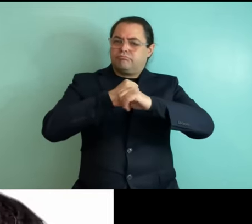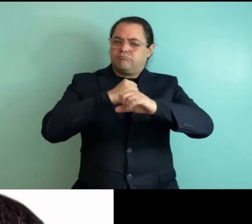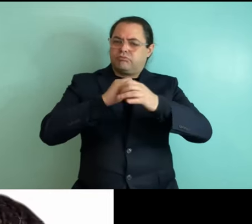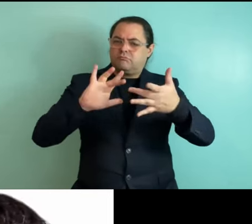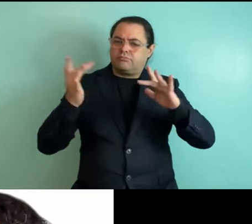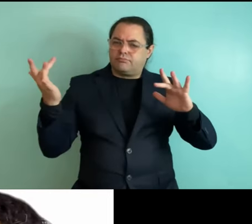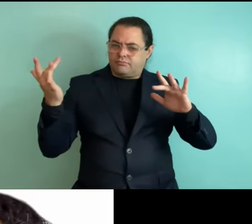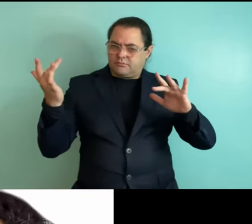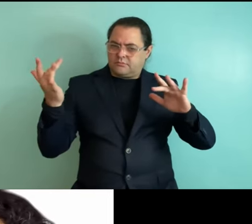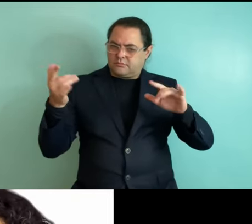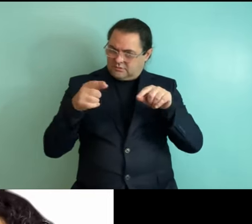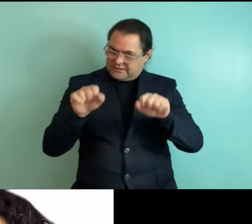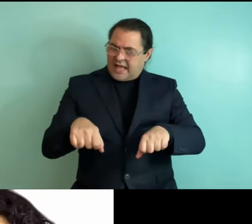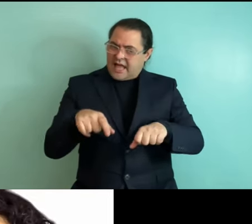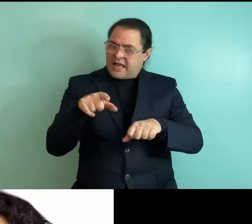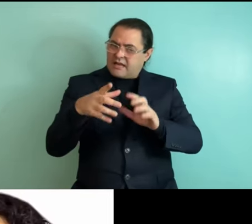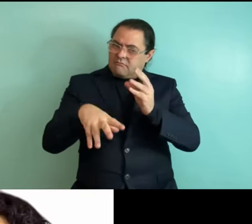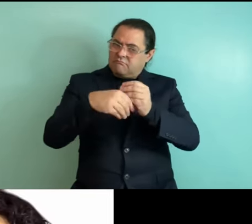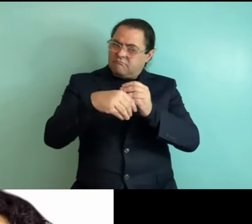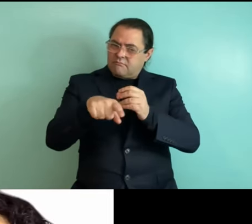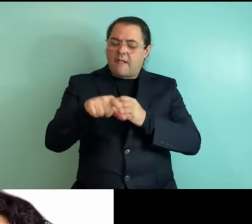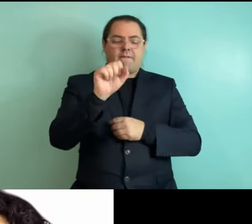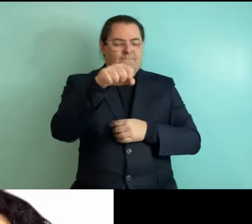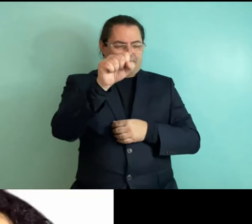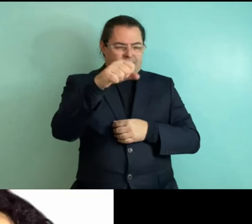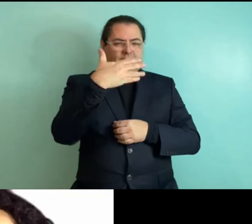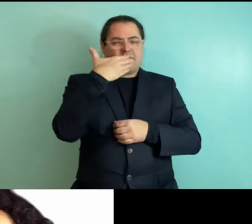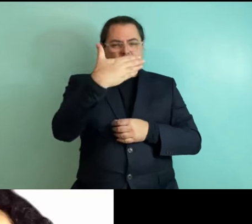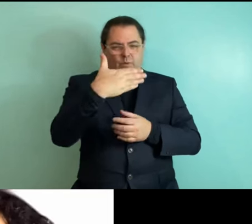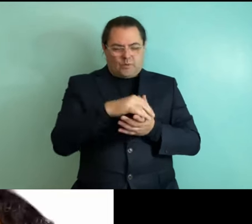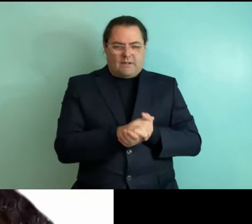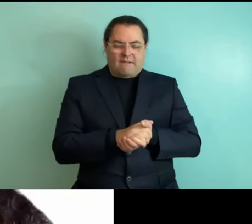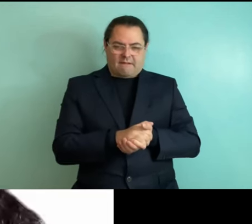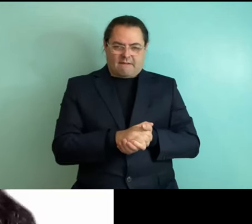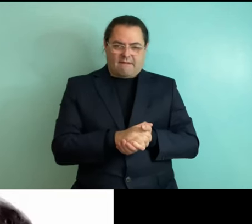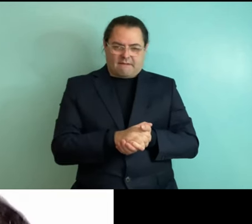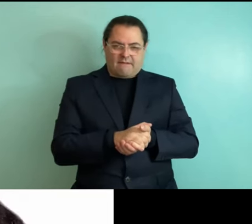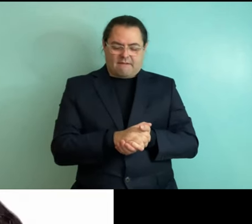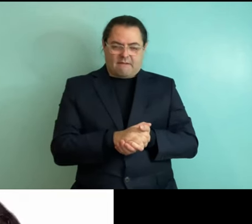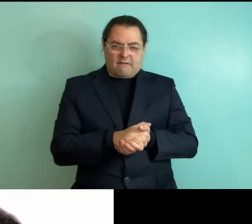11:12:44 Thank you so much for tonight so yes, I did start typing and I responded to